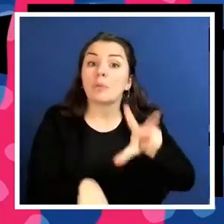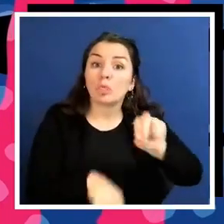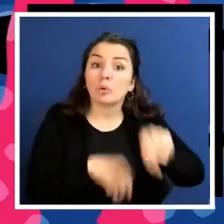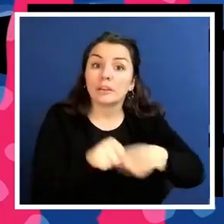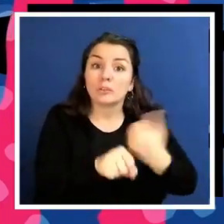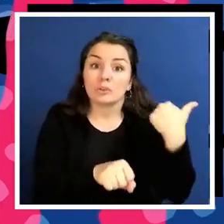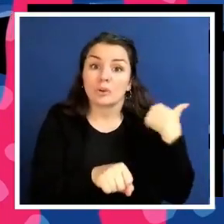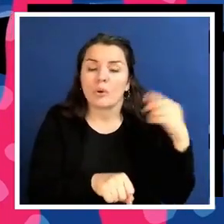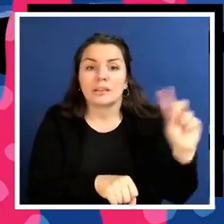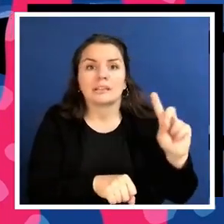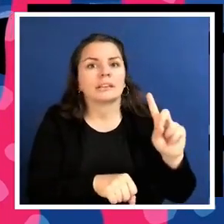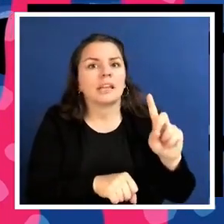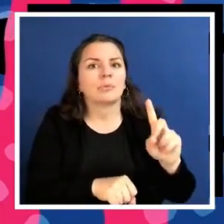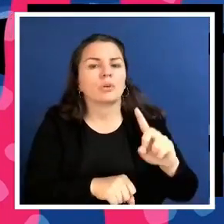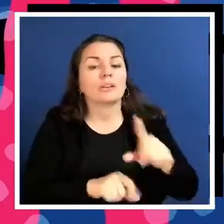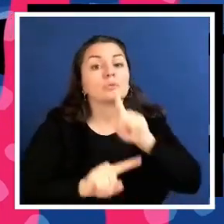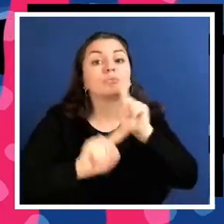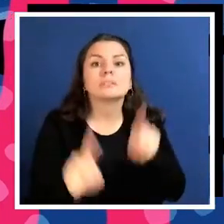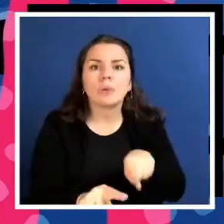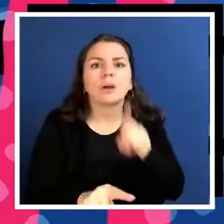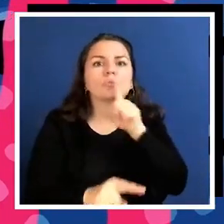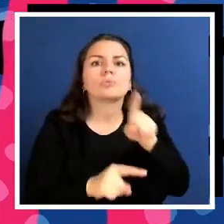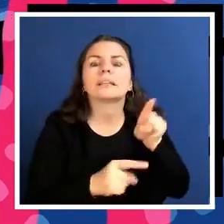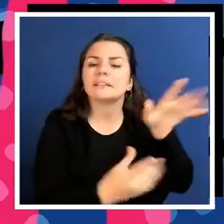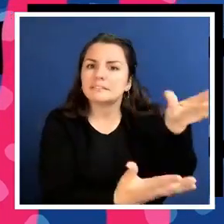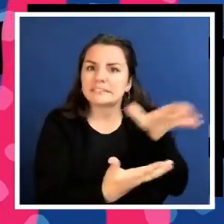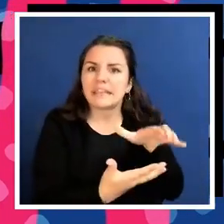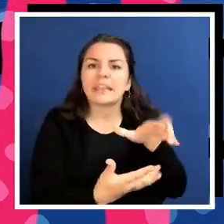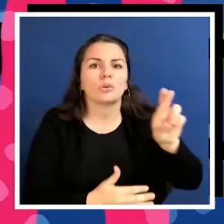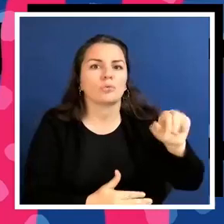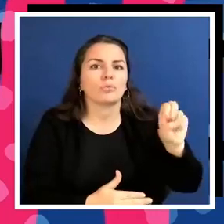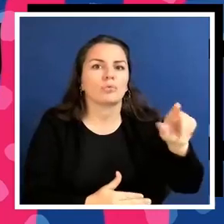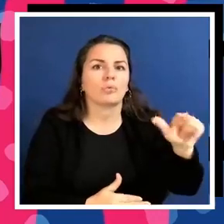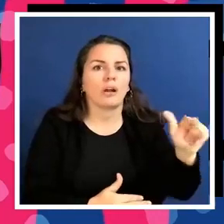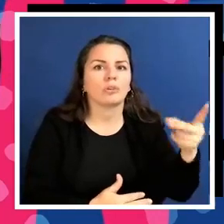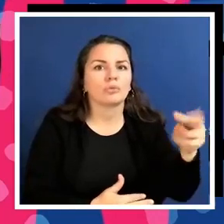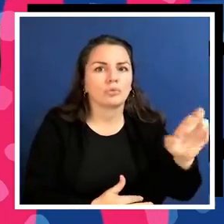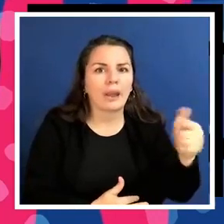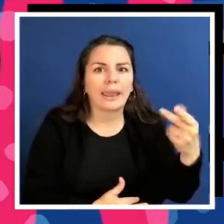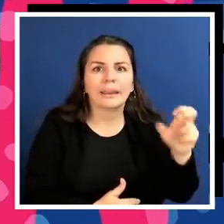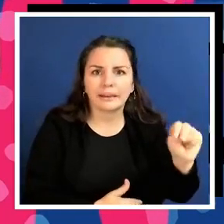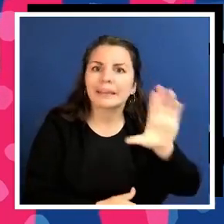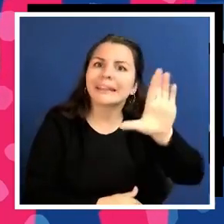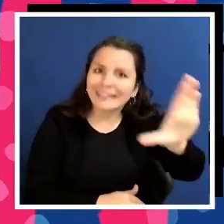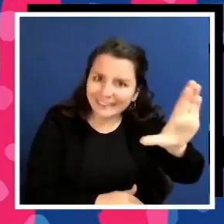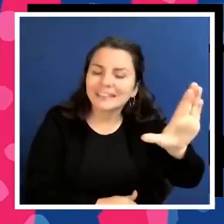VALUES BY DISCRIMINATE AGAINST QUEER PEOPLE AND PUTTING WOMAN BACK IN THEIR PROPER PLACE.